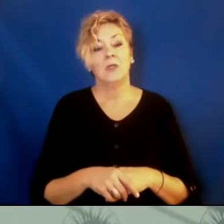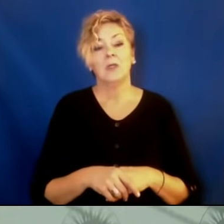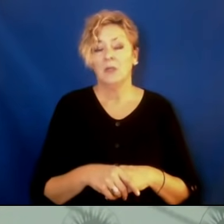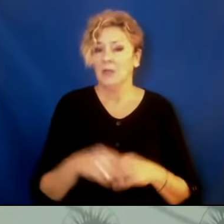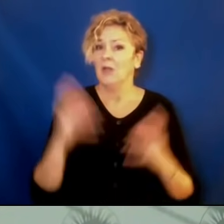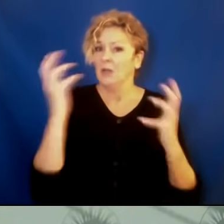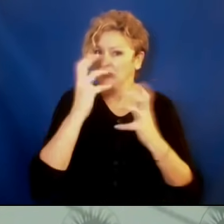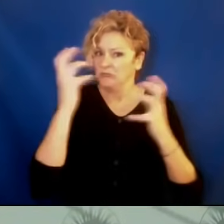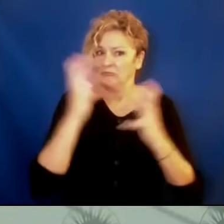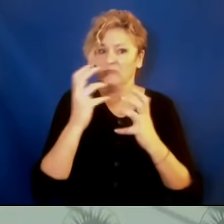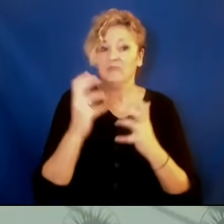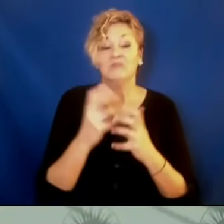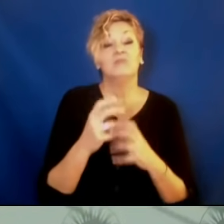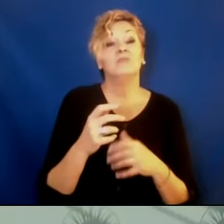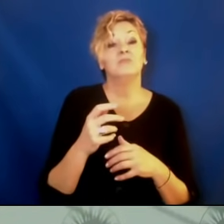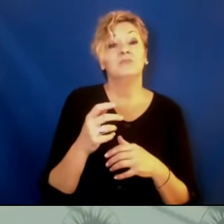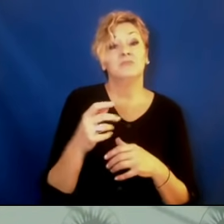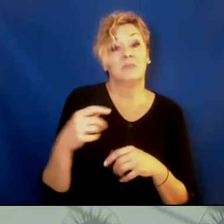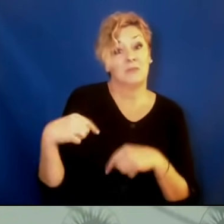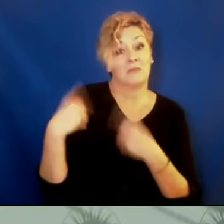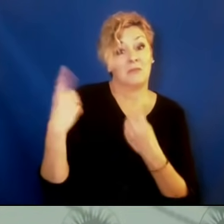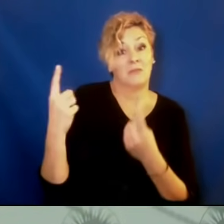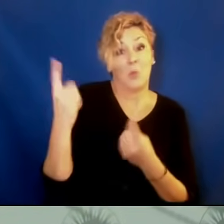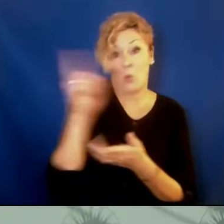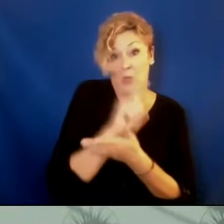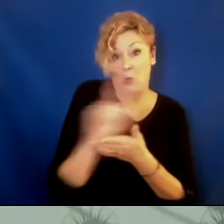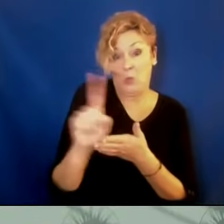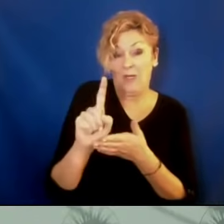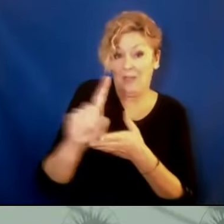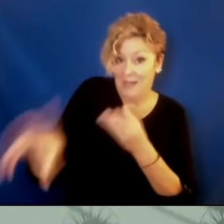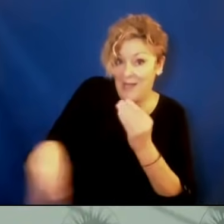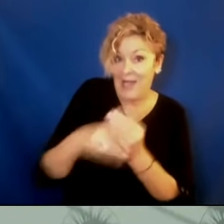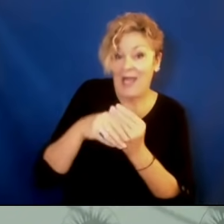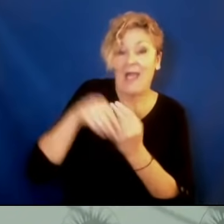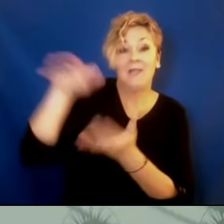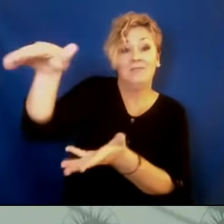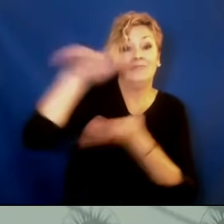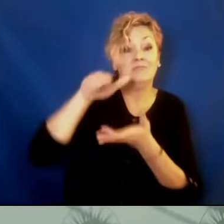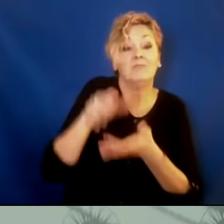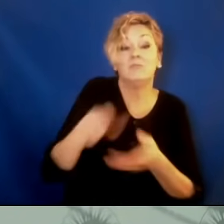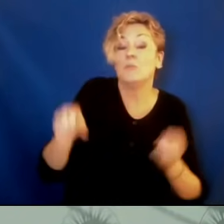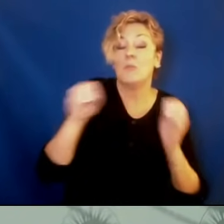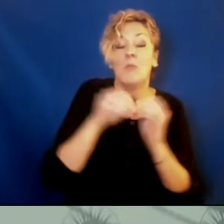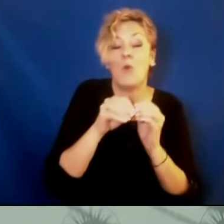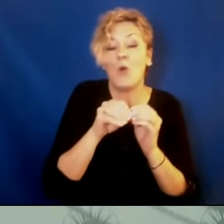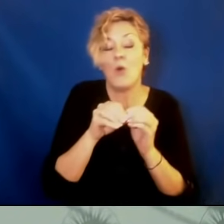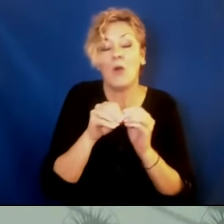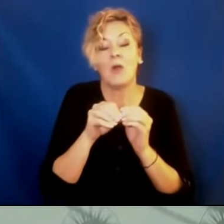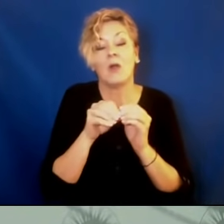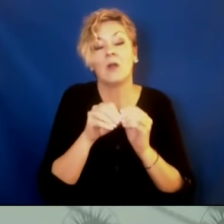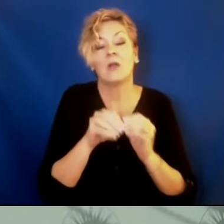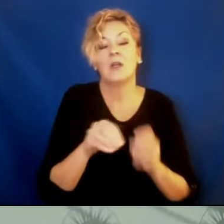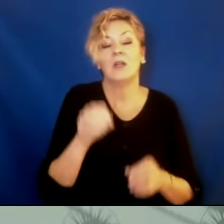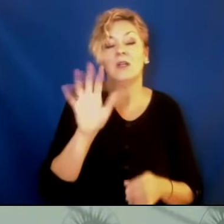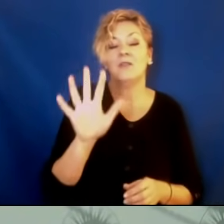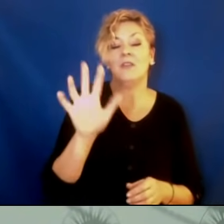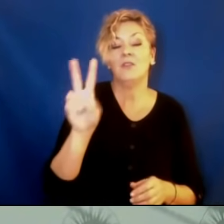795 million surgical masks, almost a .2 million pieces of eye protection including goggles and face shields. Almost 1 73 million